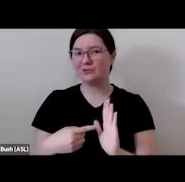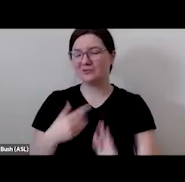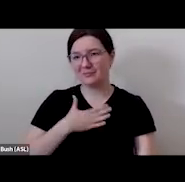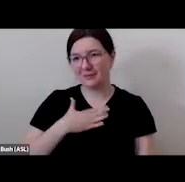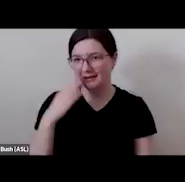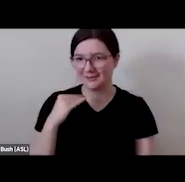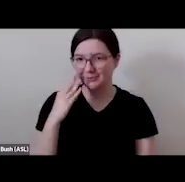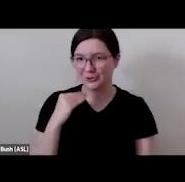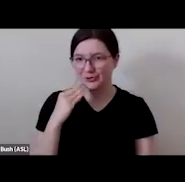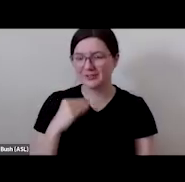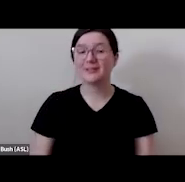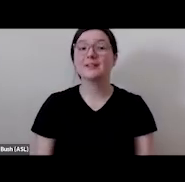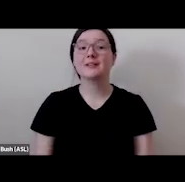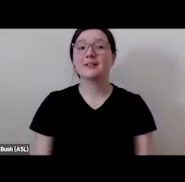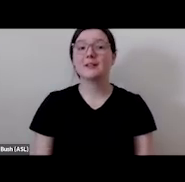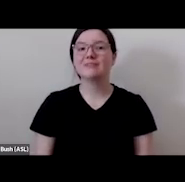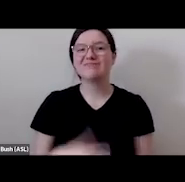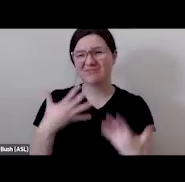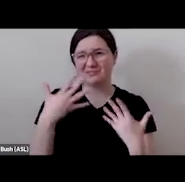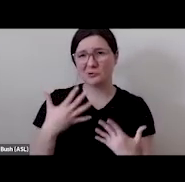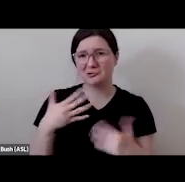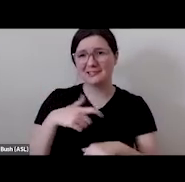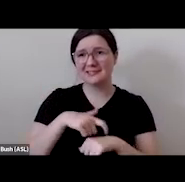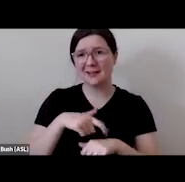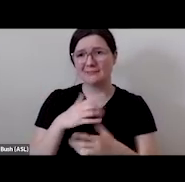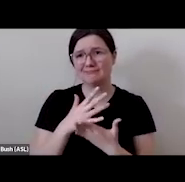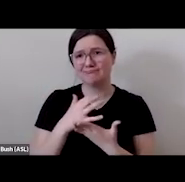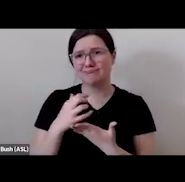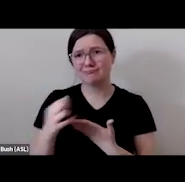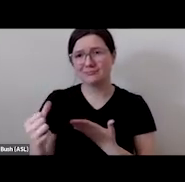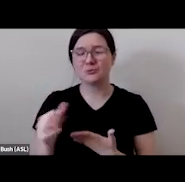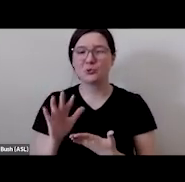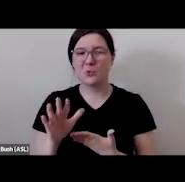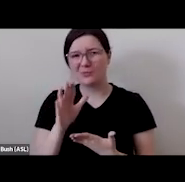Unfortunately we won't have too much time to get in to these today,